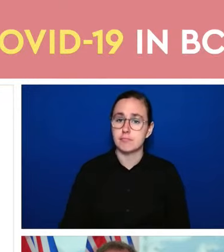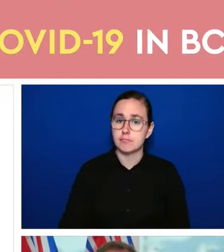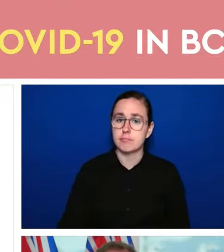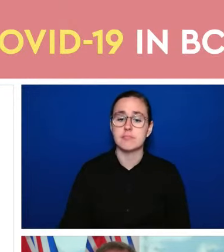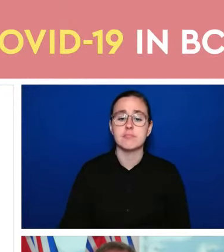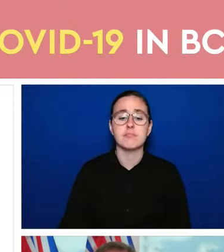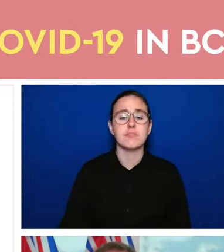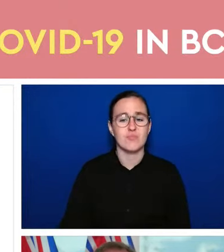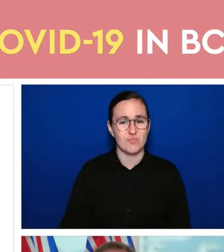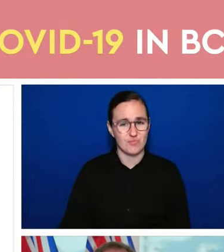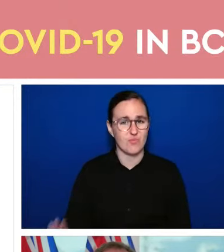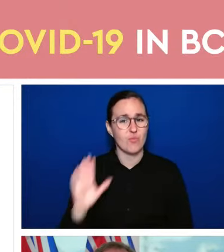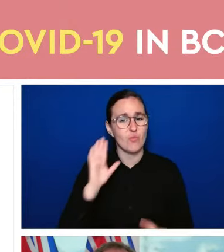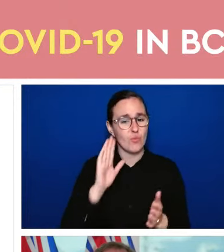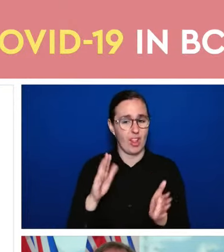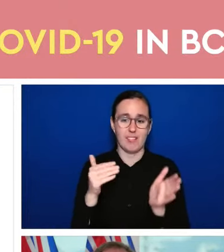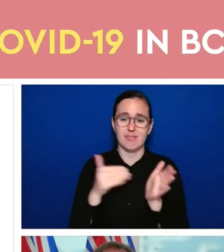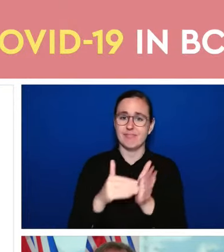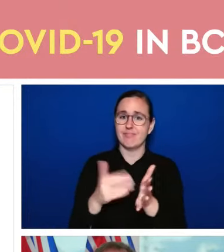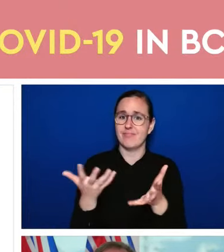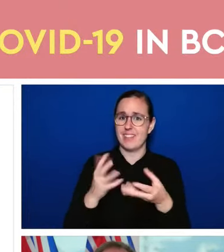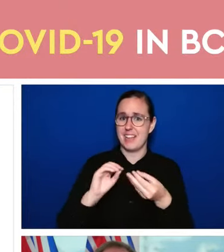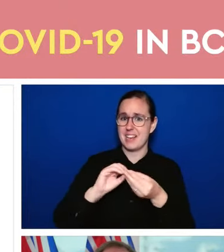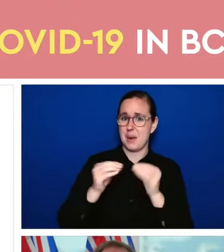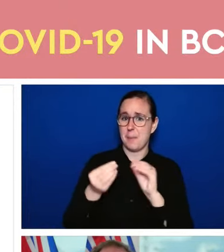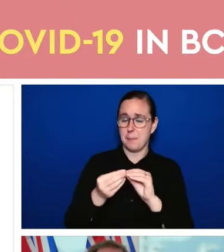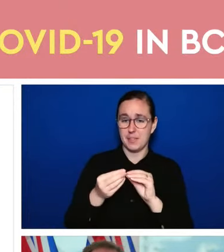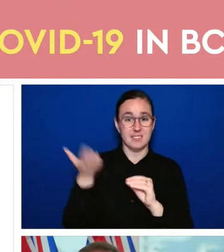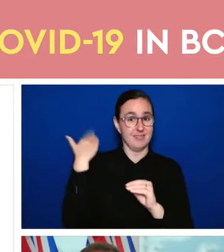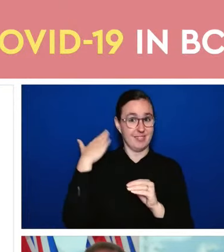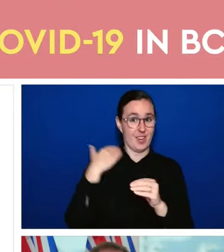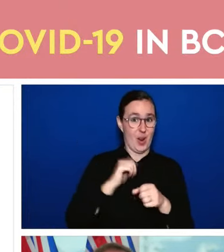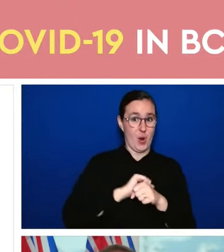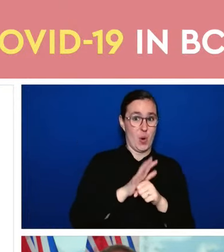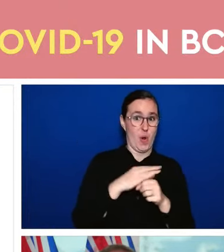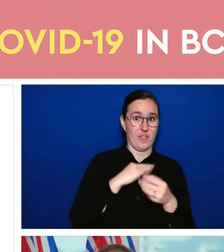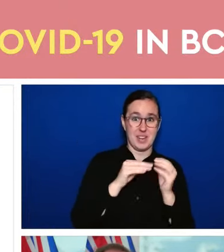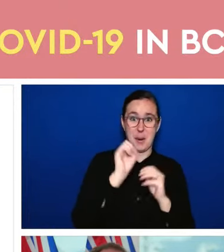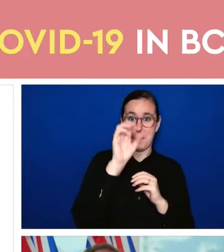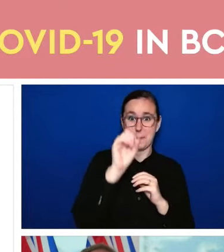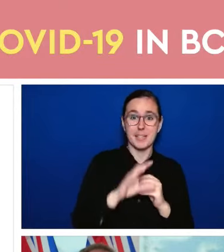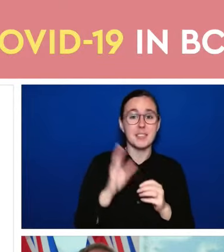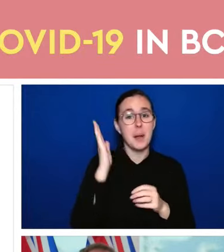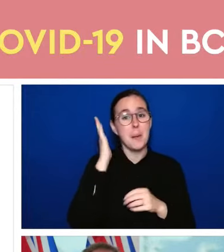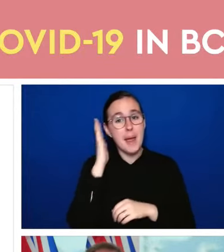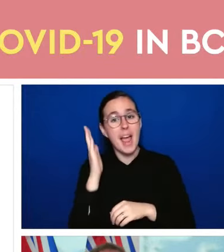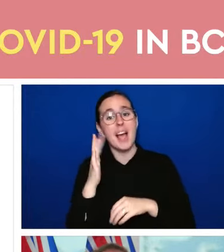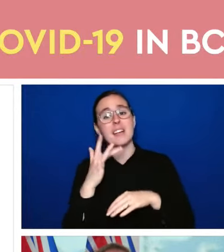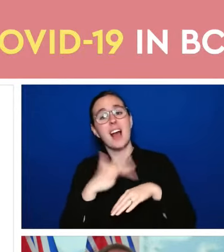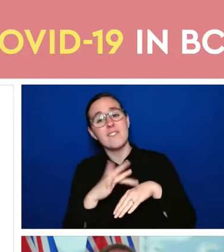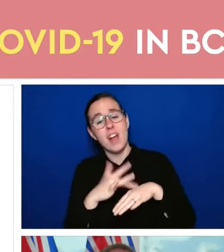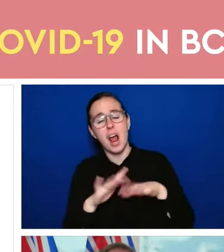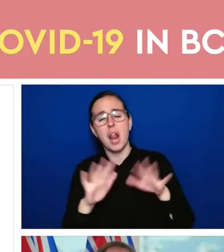Britain breaking that we have. As a big big capacity about nine thousand two hundred twenty